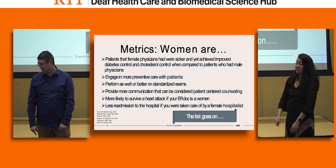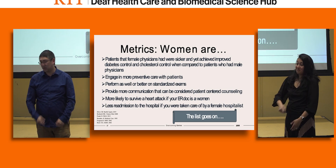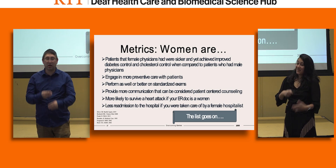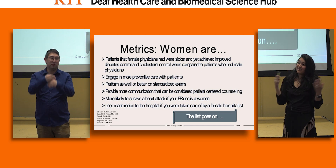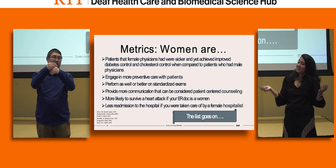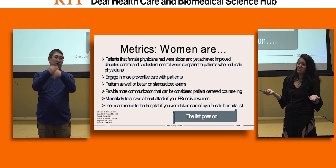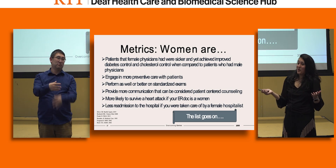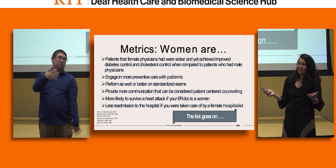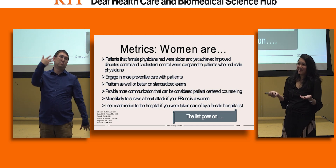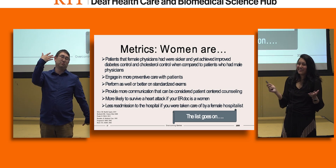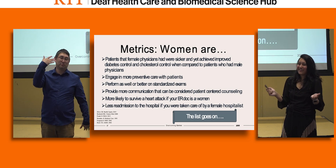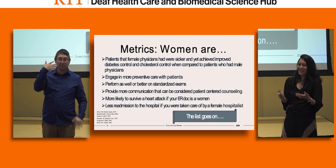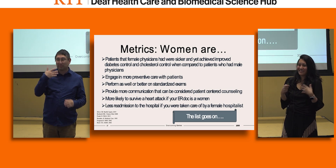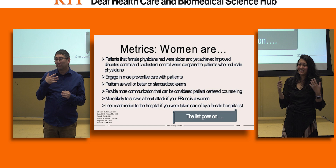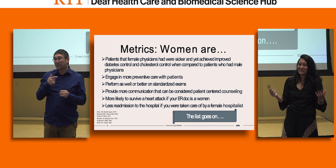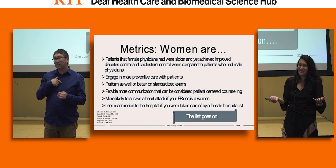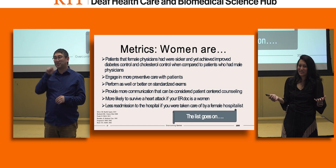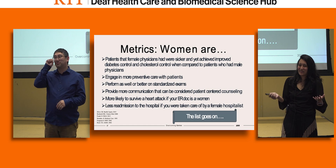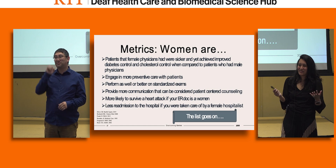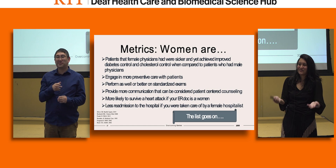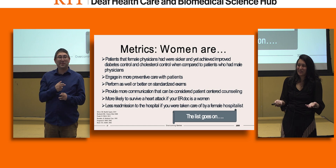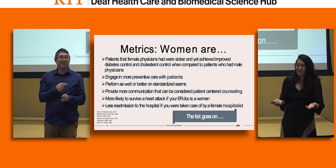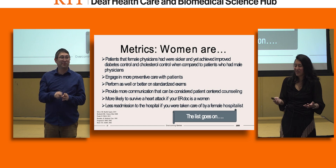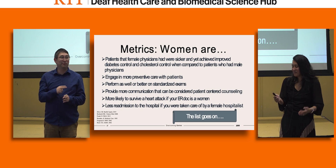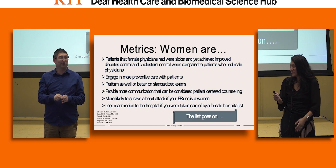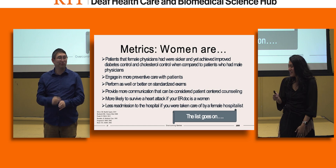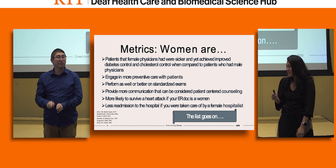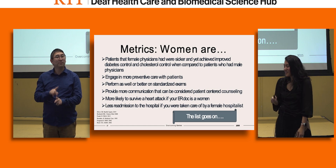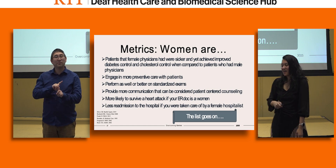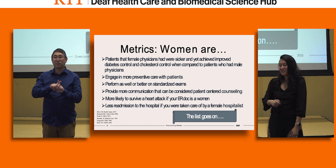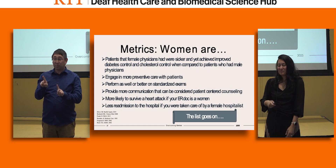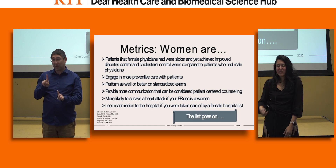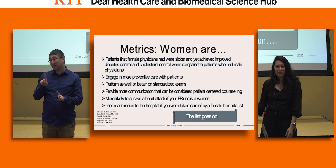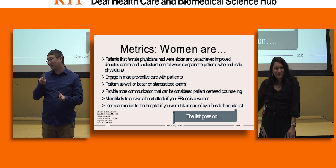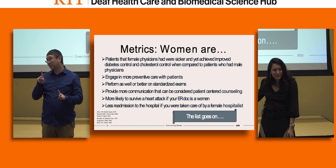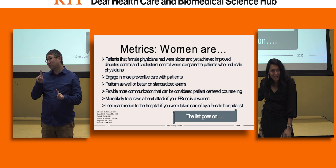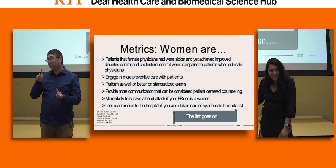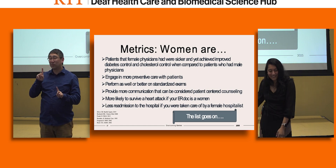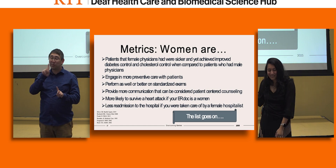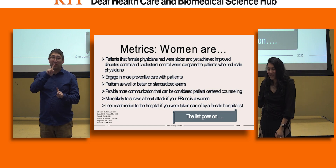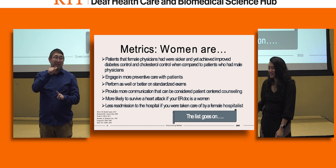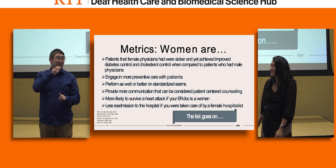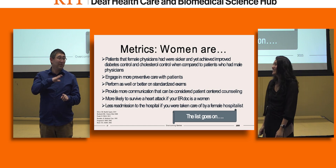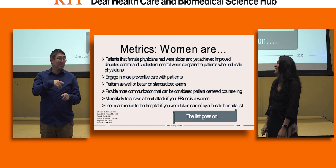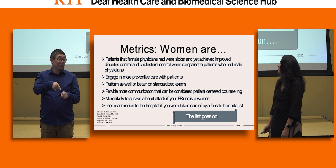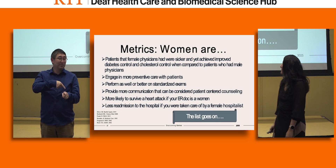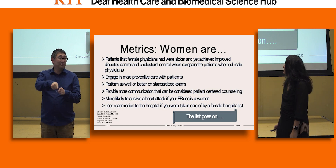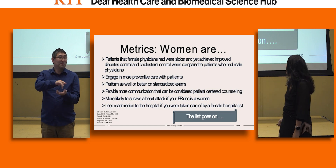So, and there's more. I just presented a few of them, but we do great in medicine.